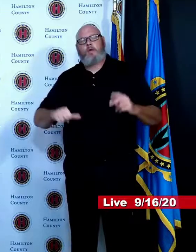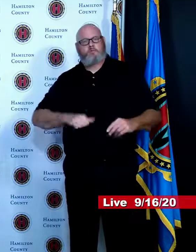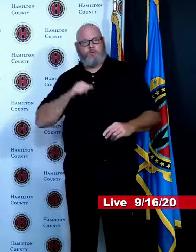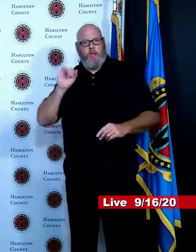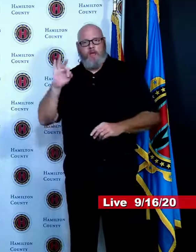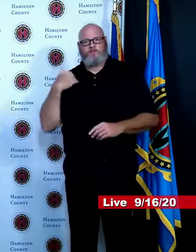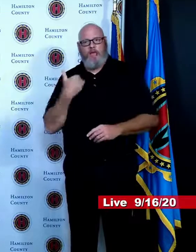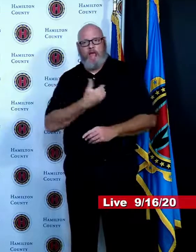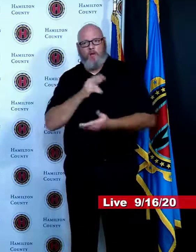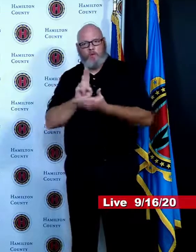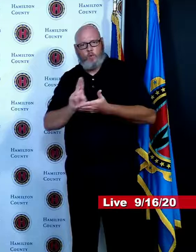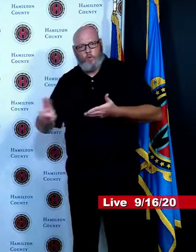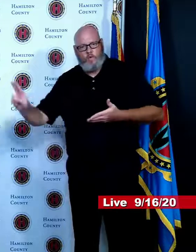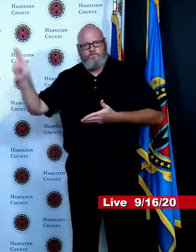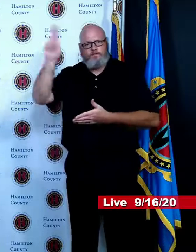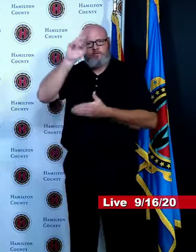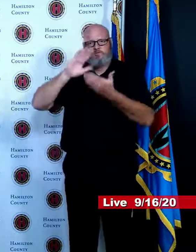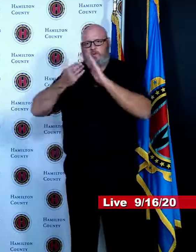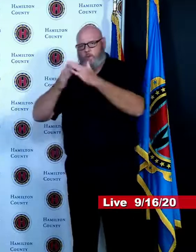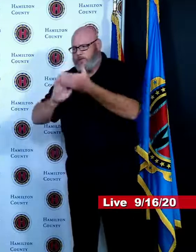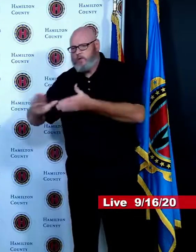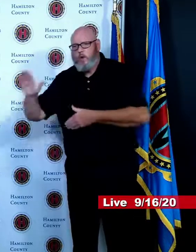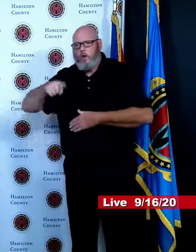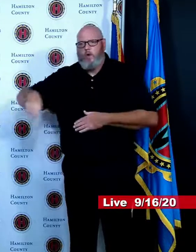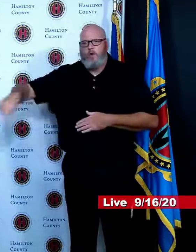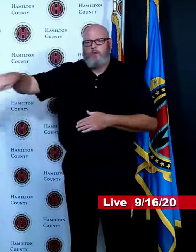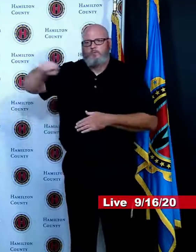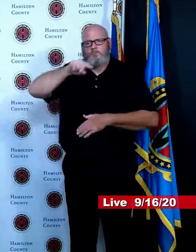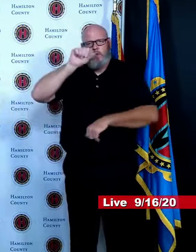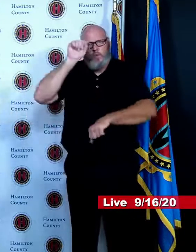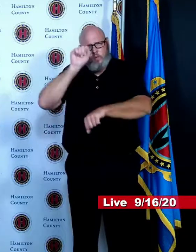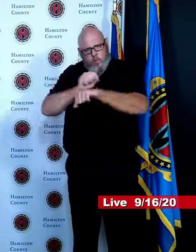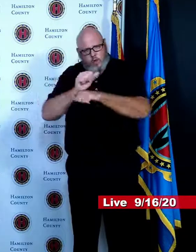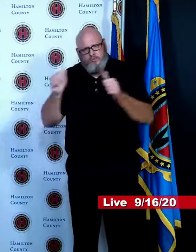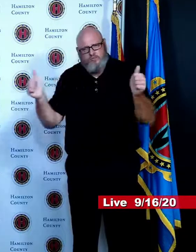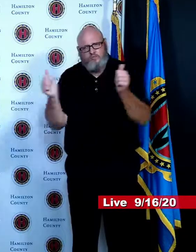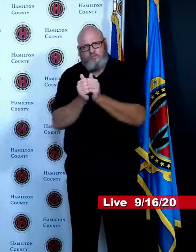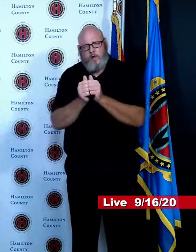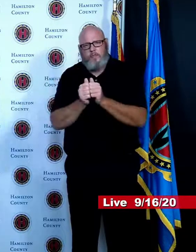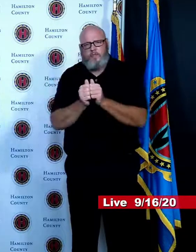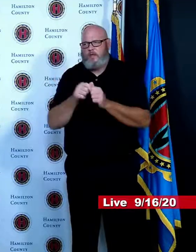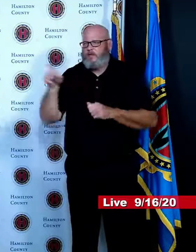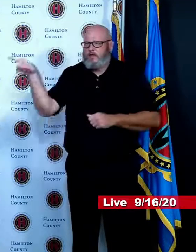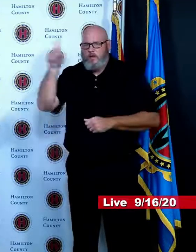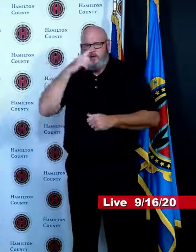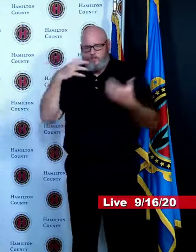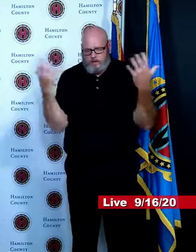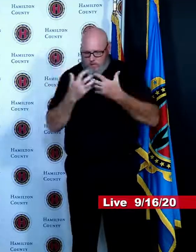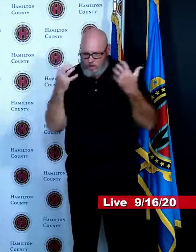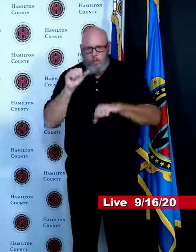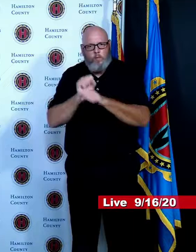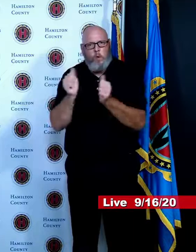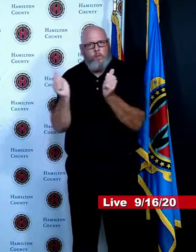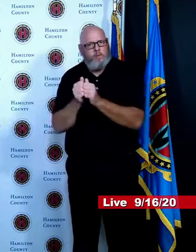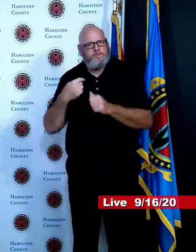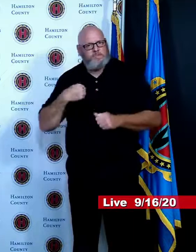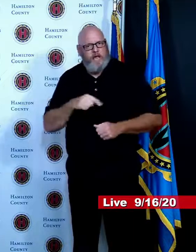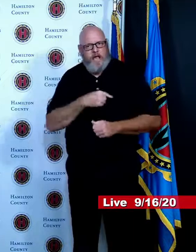athlete departments as well if you look at you know local interscholastic sports the